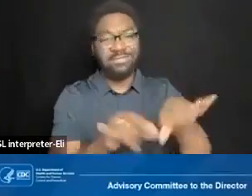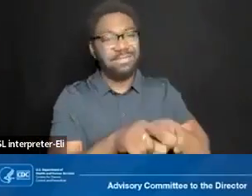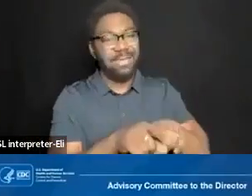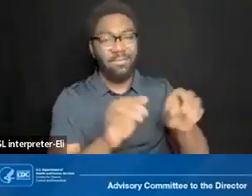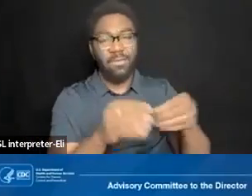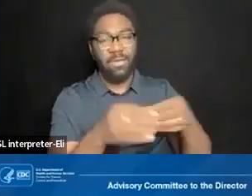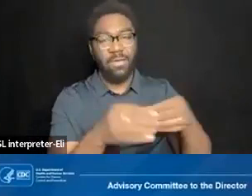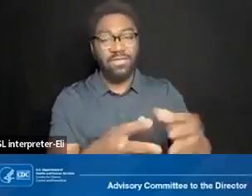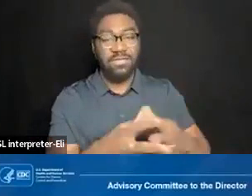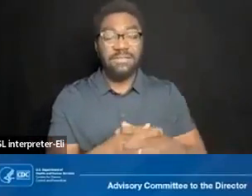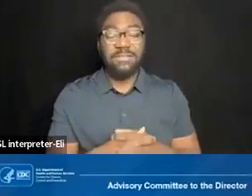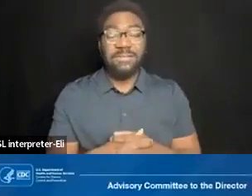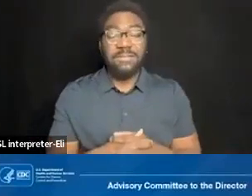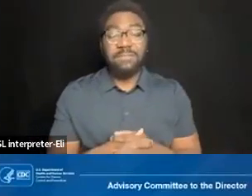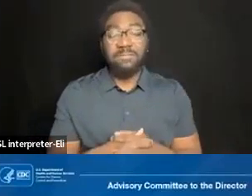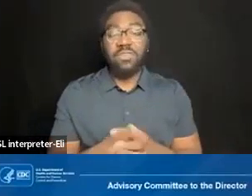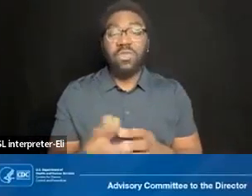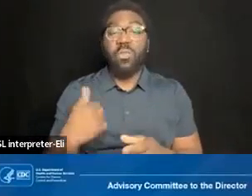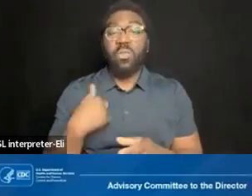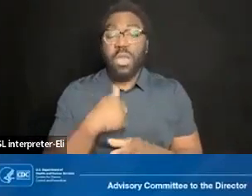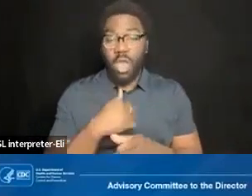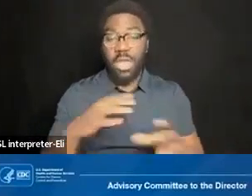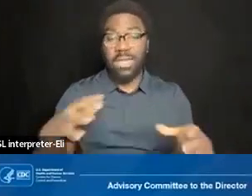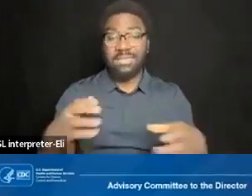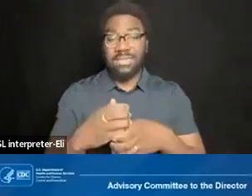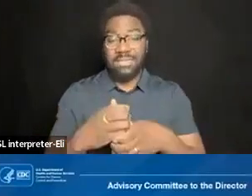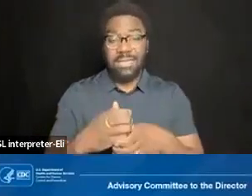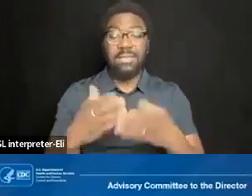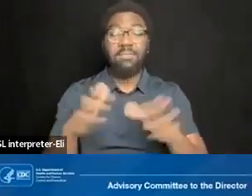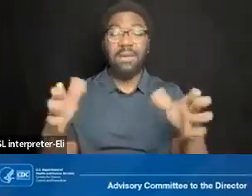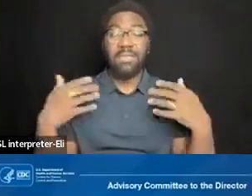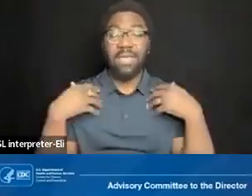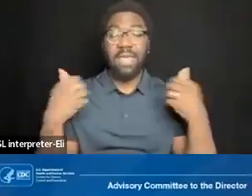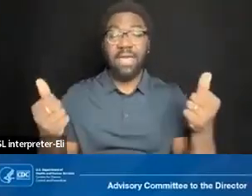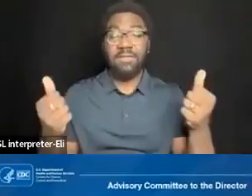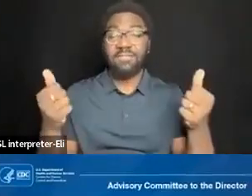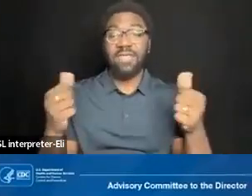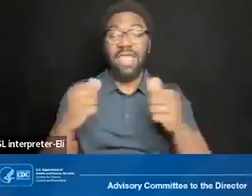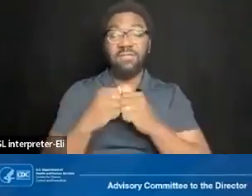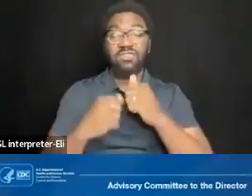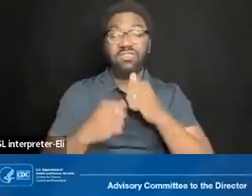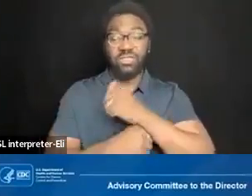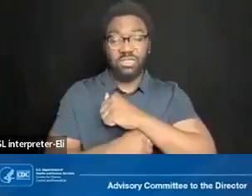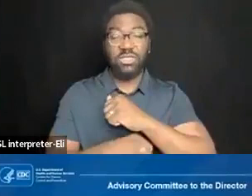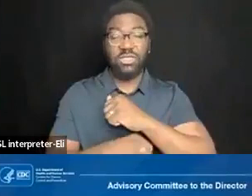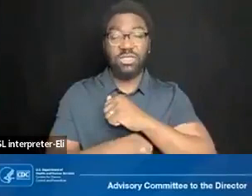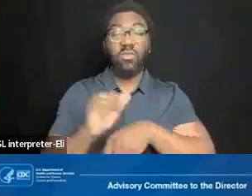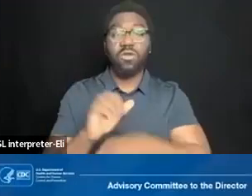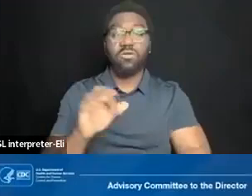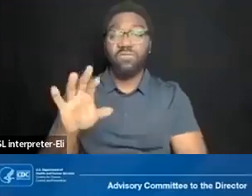We are consolidating the public health infrastructure and workforce activities of CSELS and CSTLTS